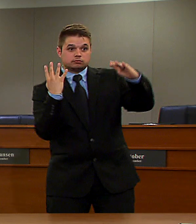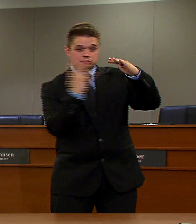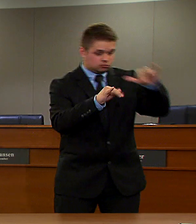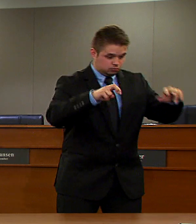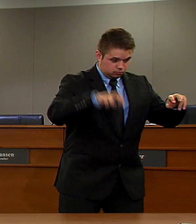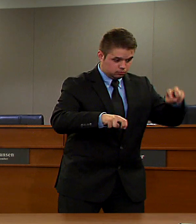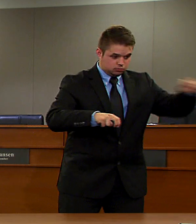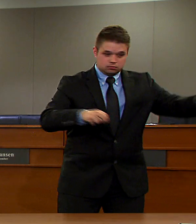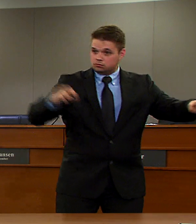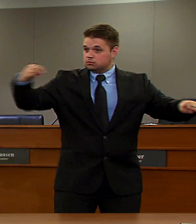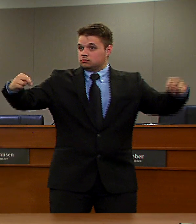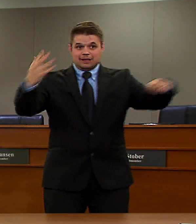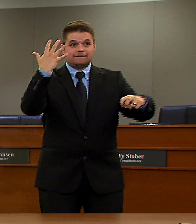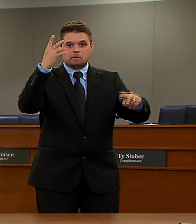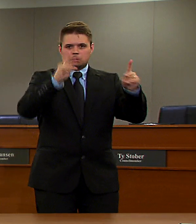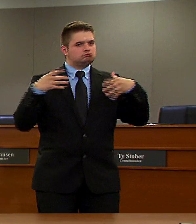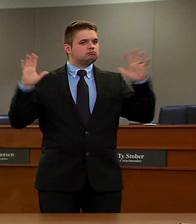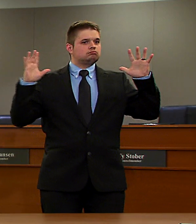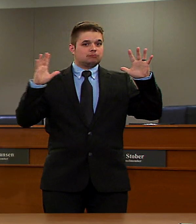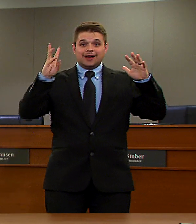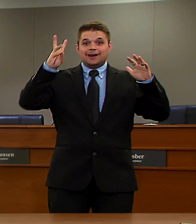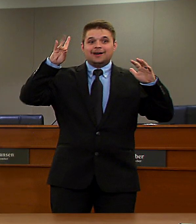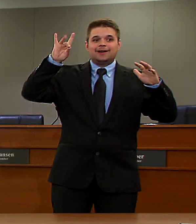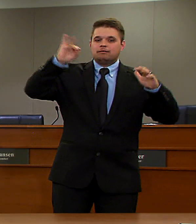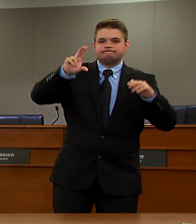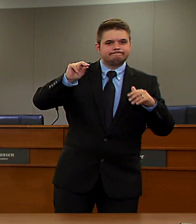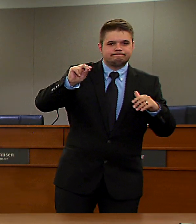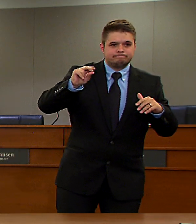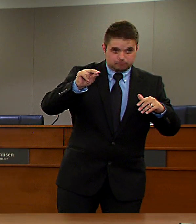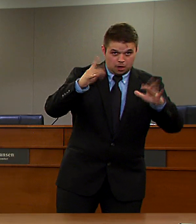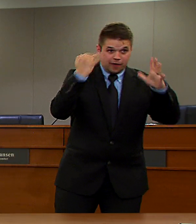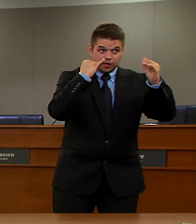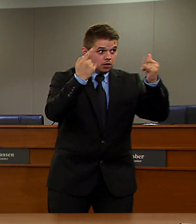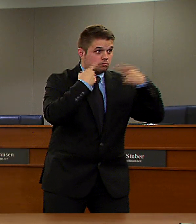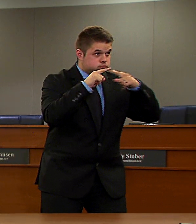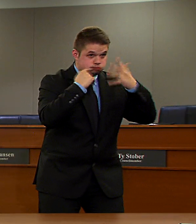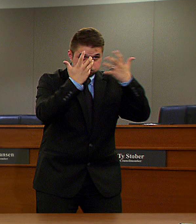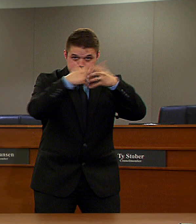Phase 3 could start around June 22nd.